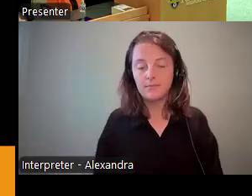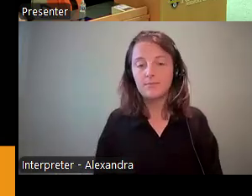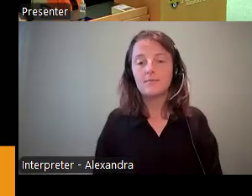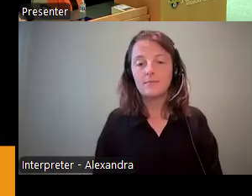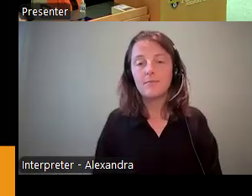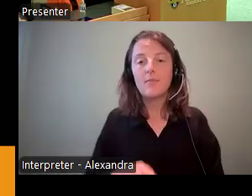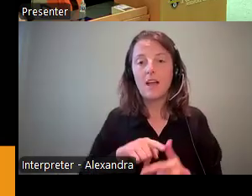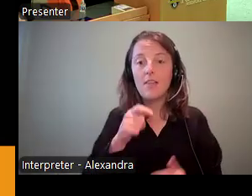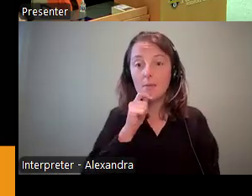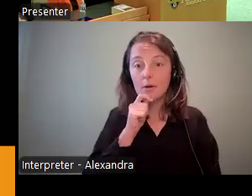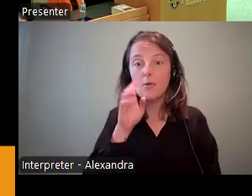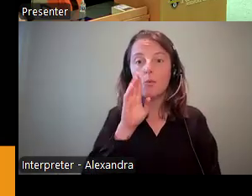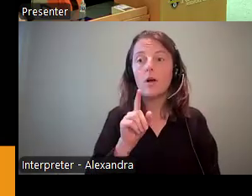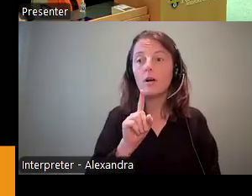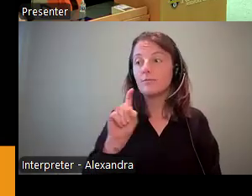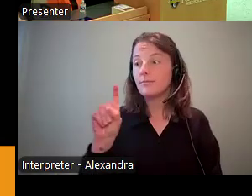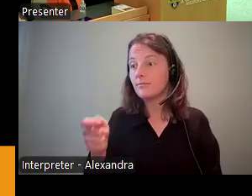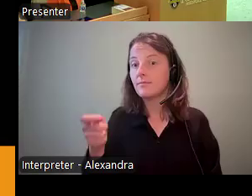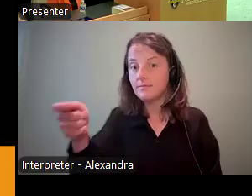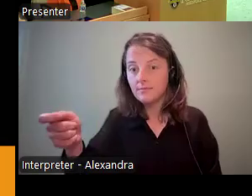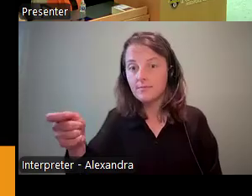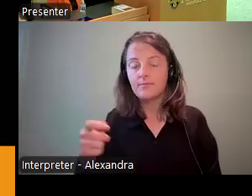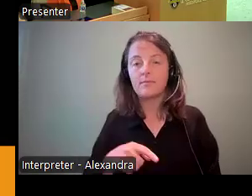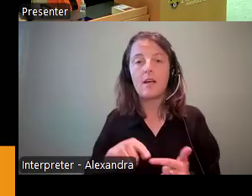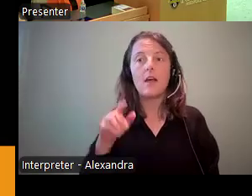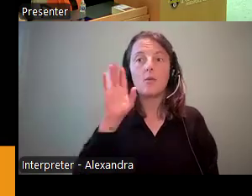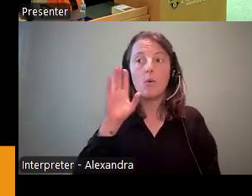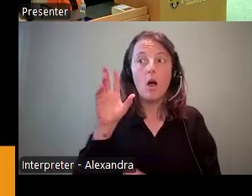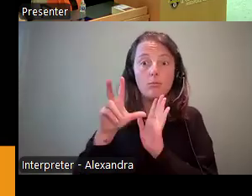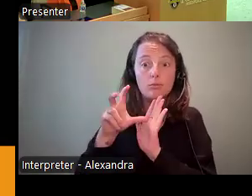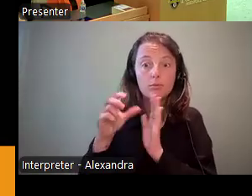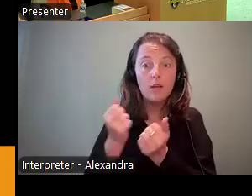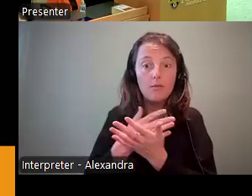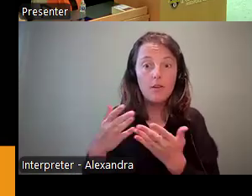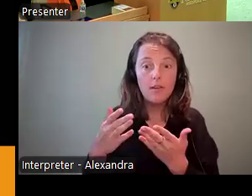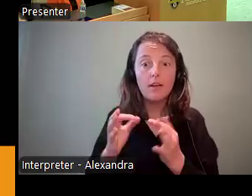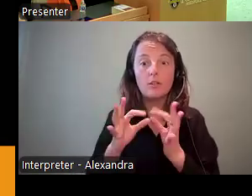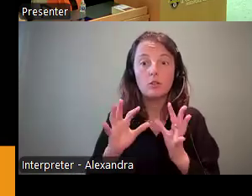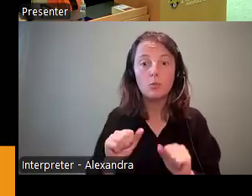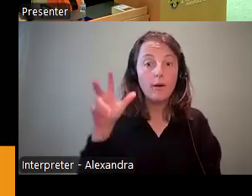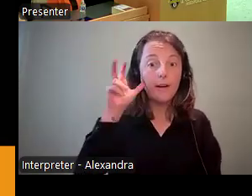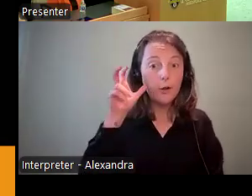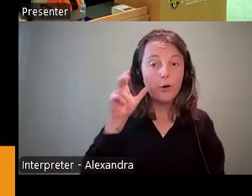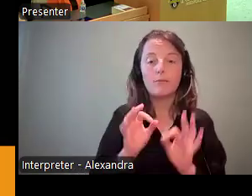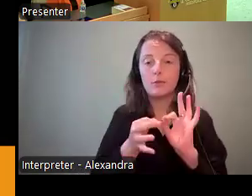we're sure to catch everything so the interpreters are able to capture our entire session. Well,